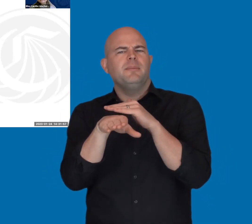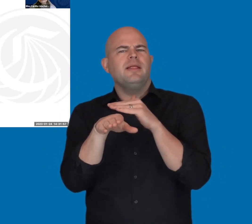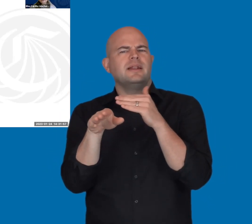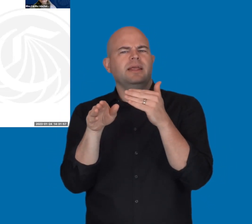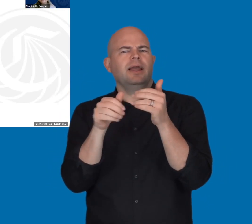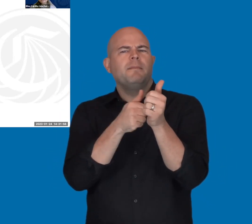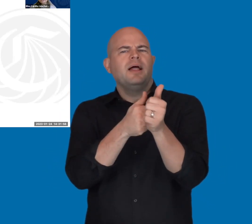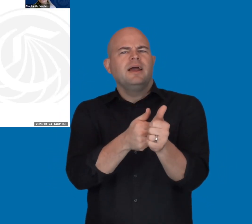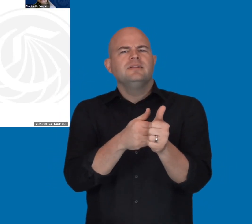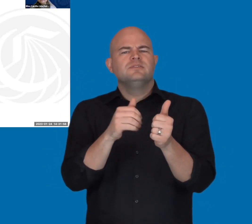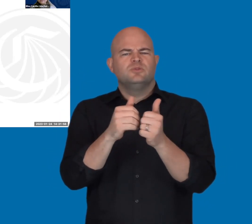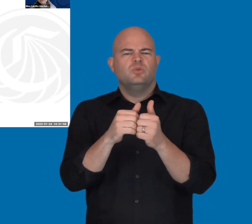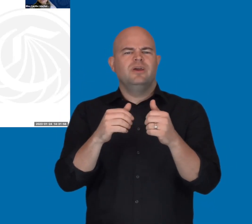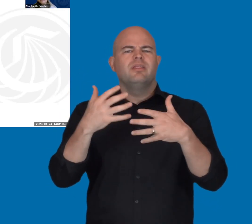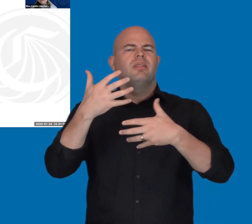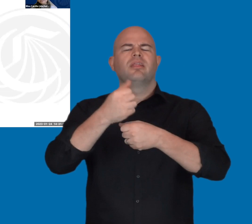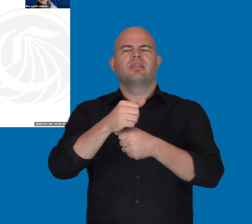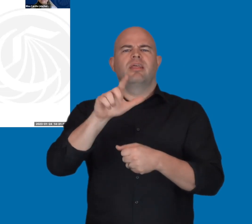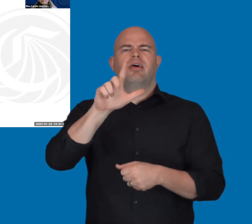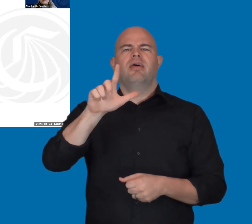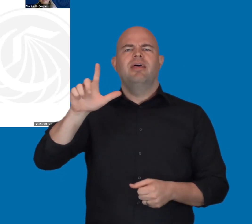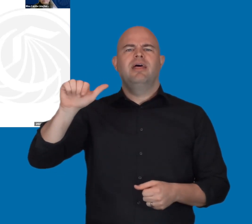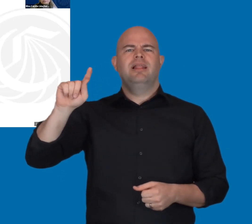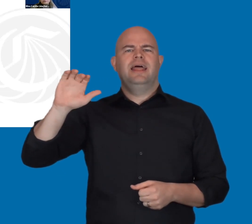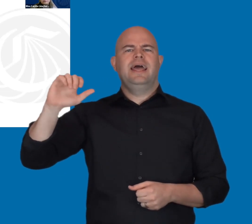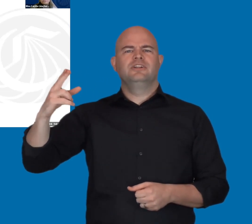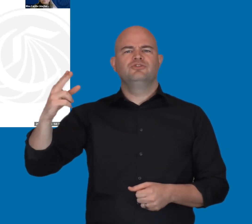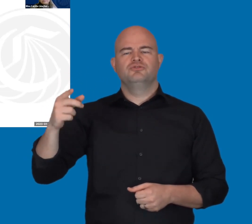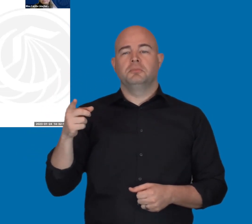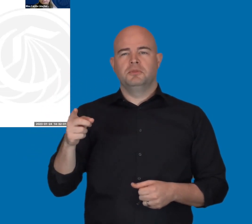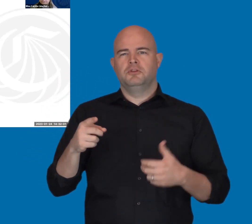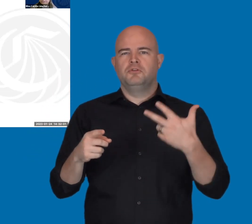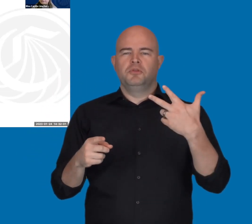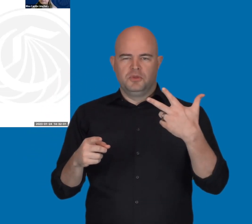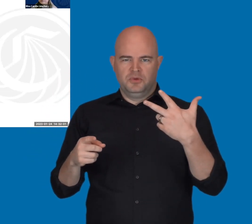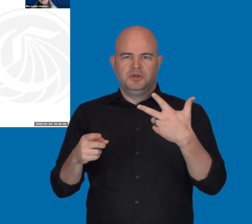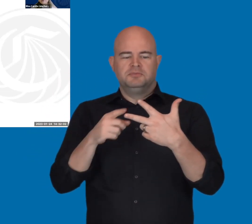This is a three-part session. So, first it will begin with Barstow College presentation,